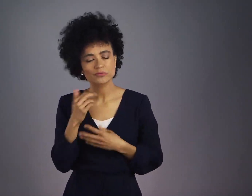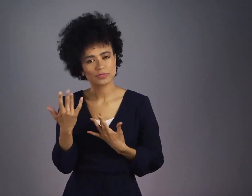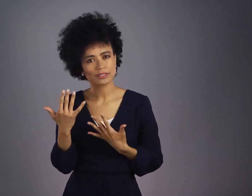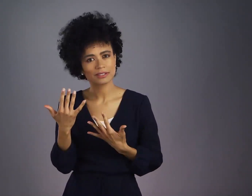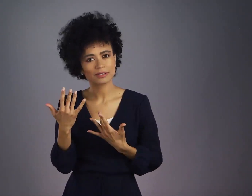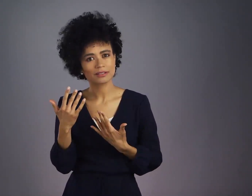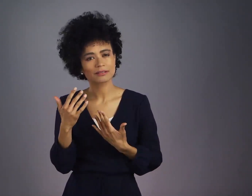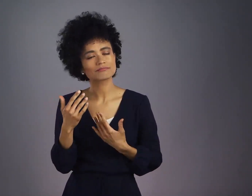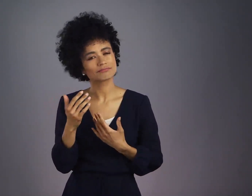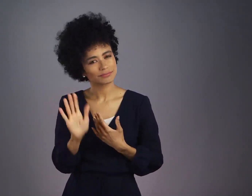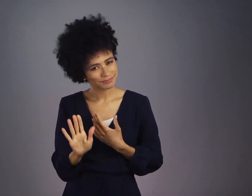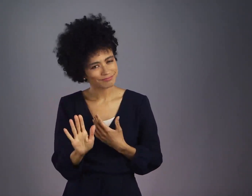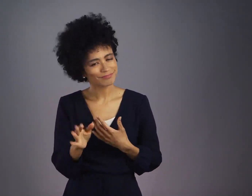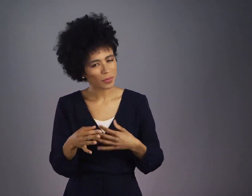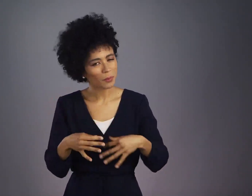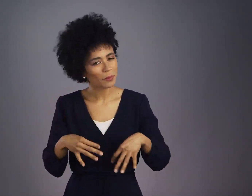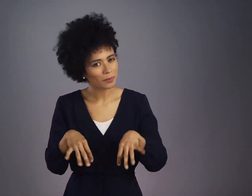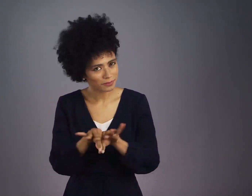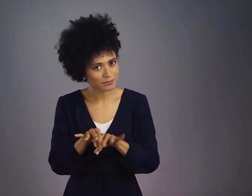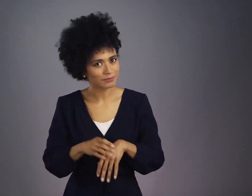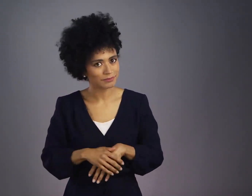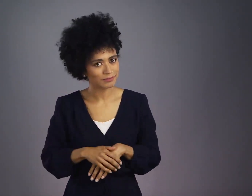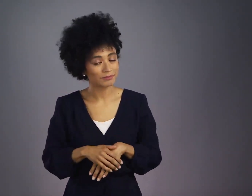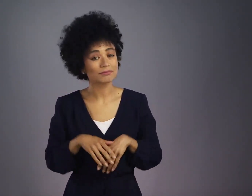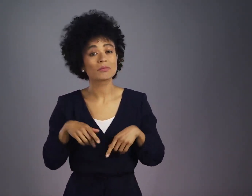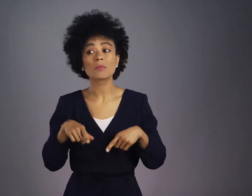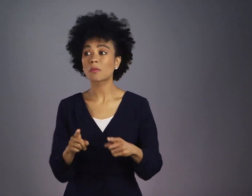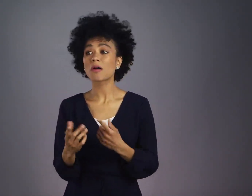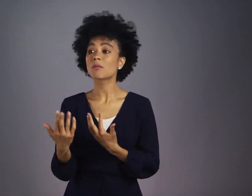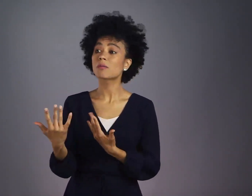This may take patient waiting, but it will be worth it.